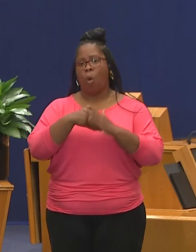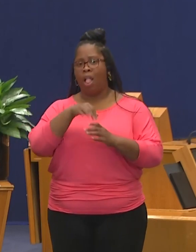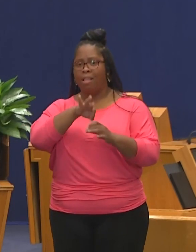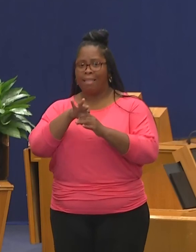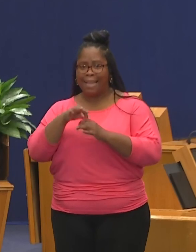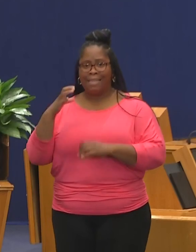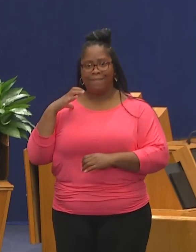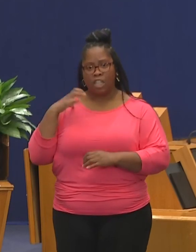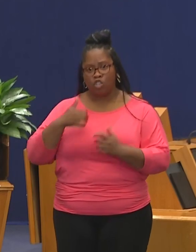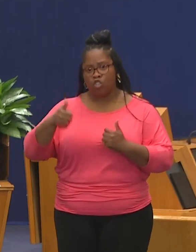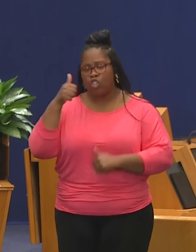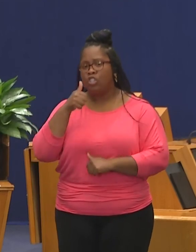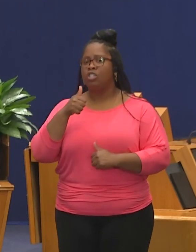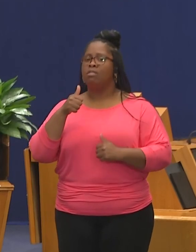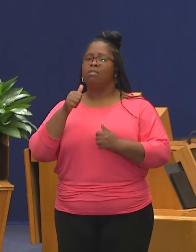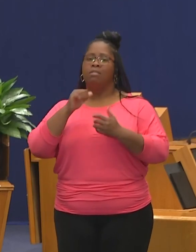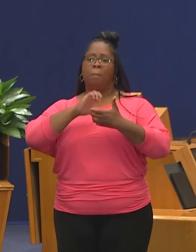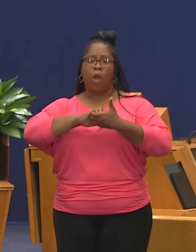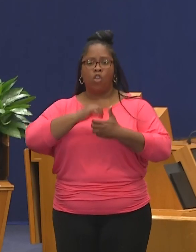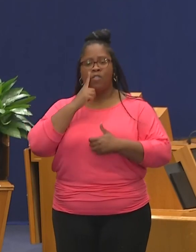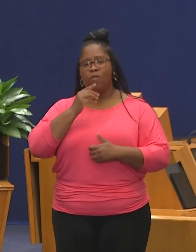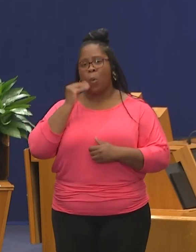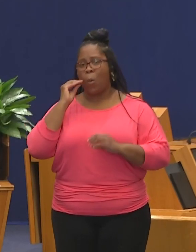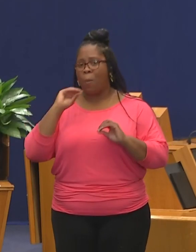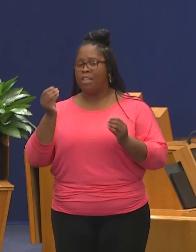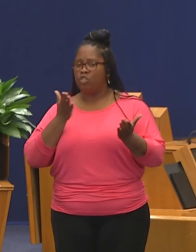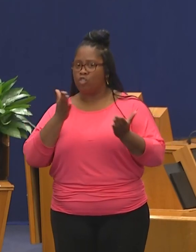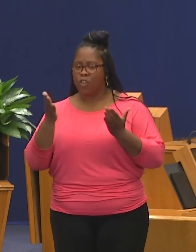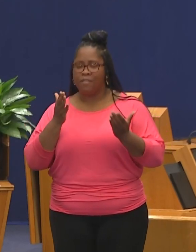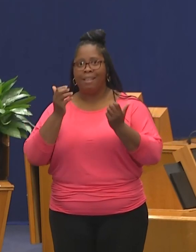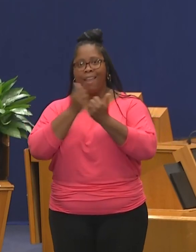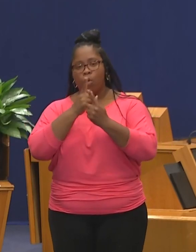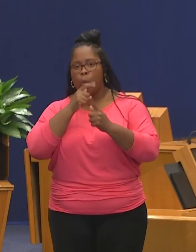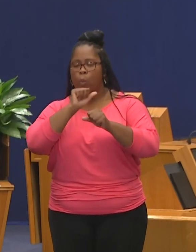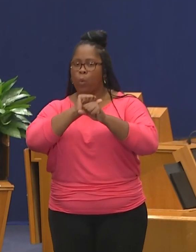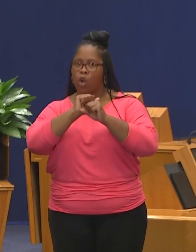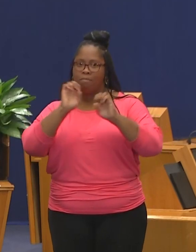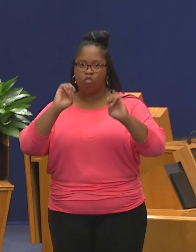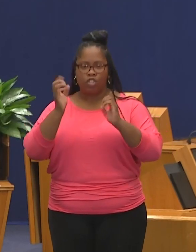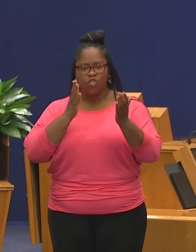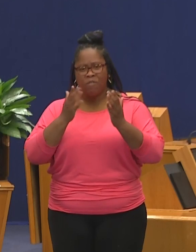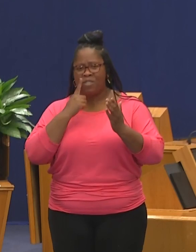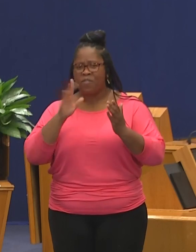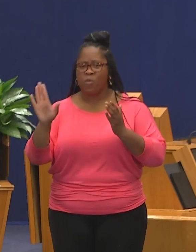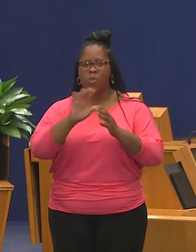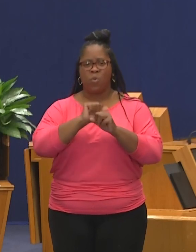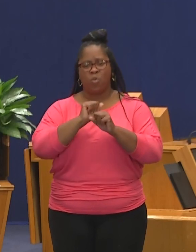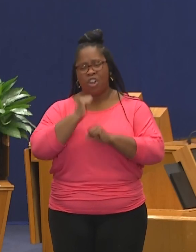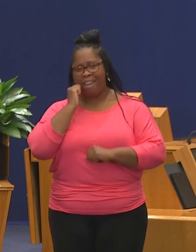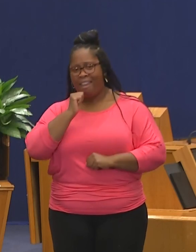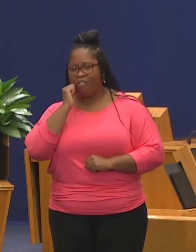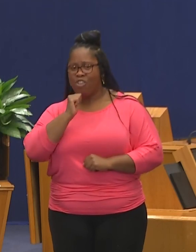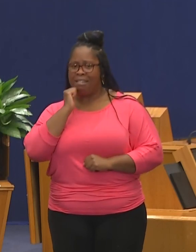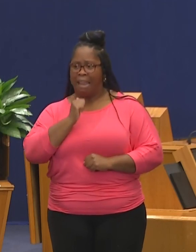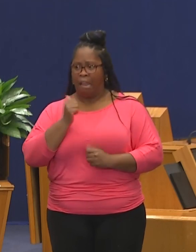SUPERVISORS, ALL THE COUNTY ELECTED OFFICIALS, AUGUST OF OUR PARTNERS AND HOMELESSNESS